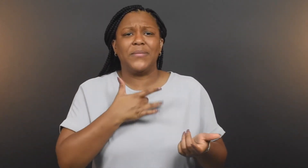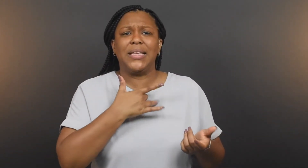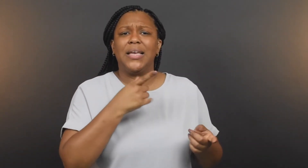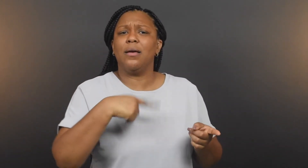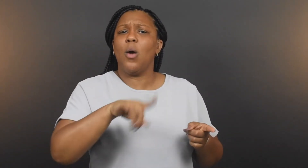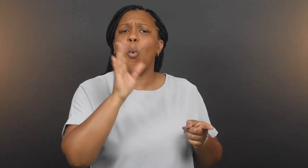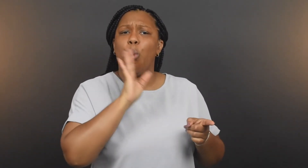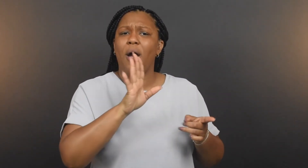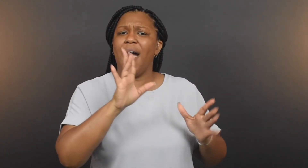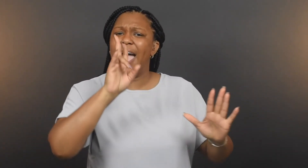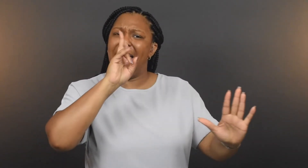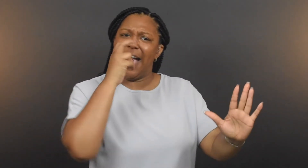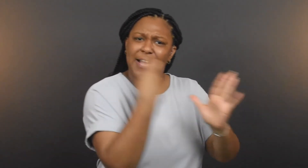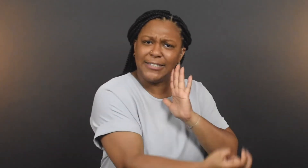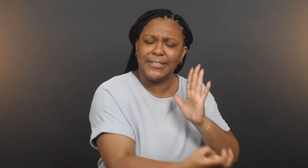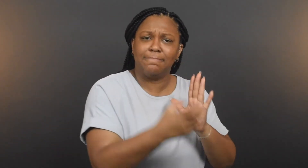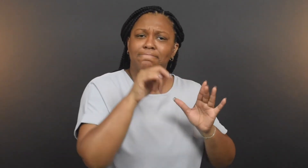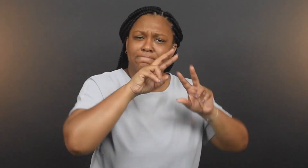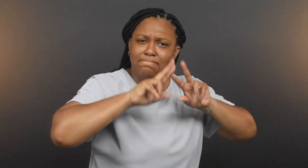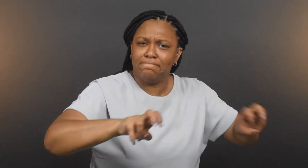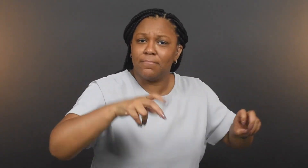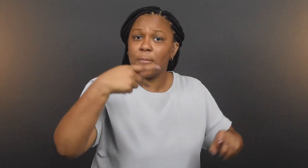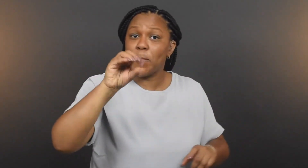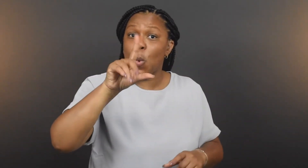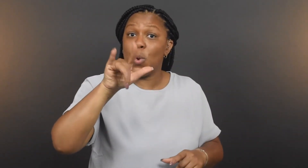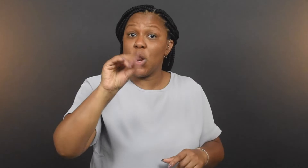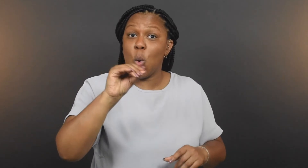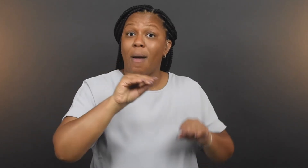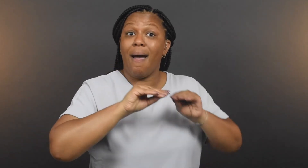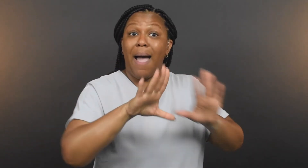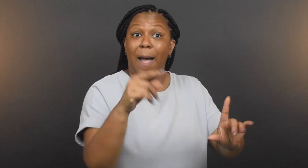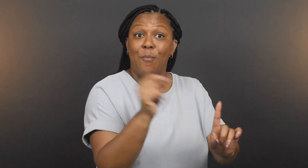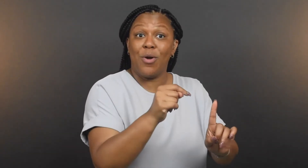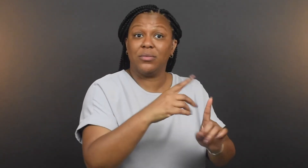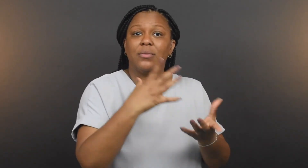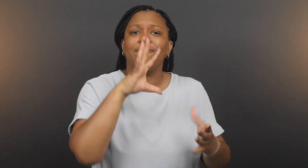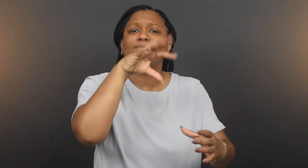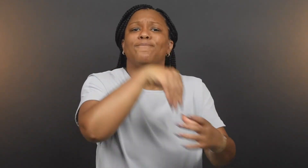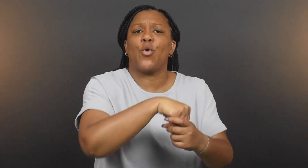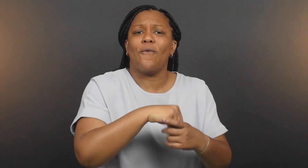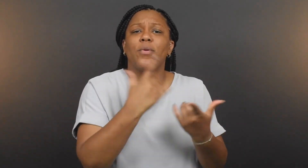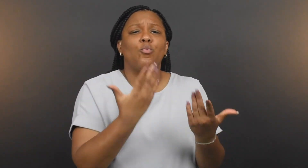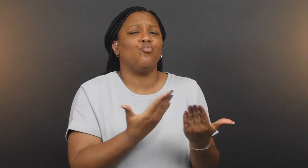She used them to drive down polio outbreaks and was involved in recommendations for